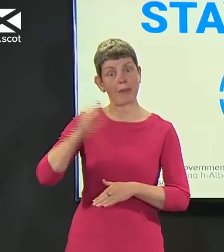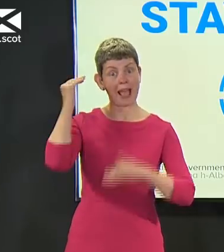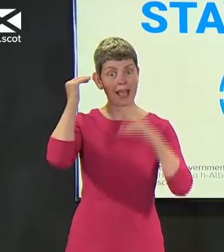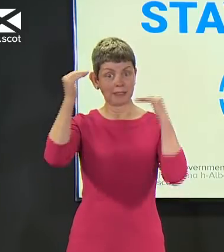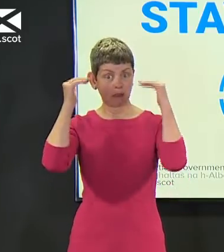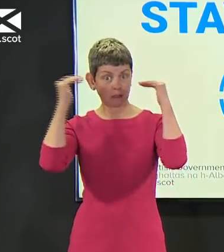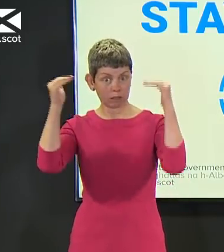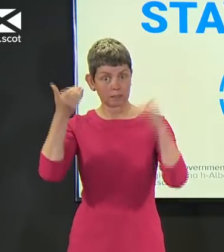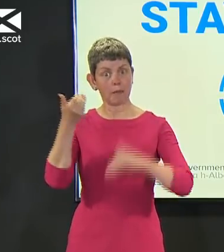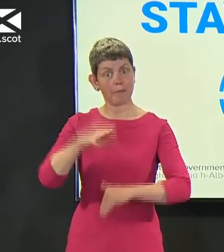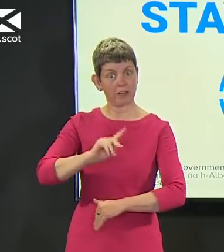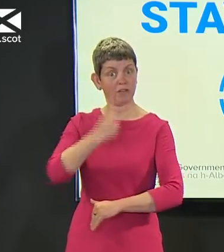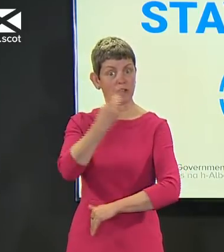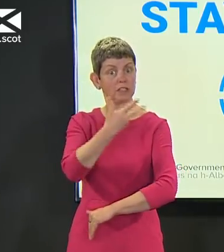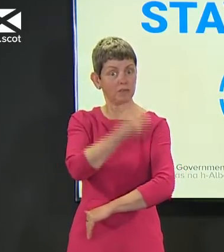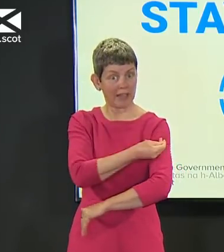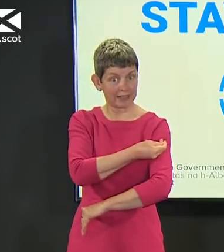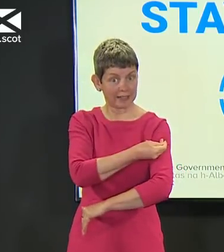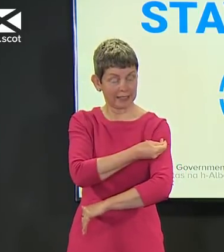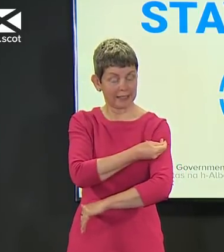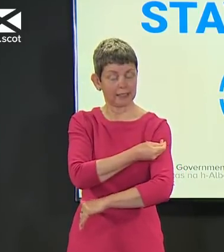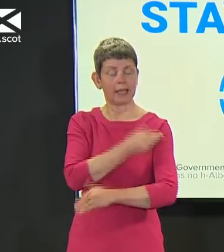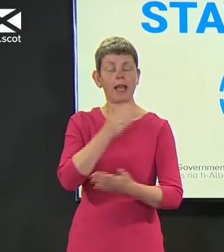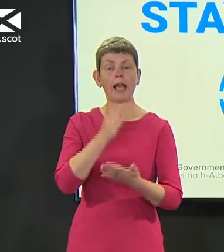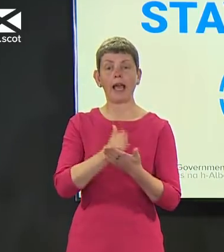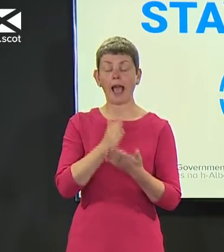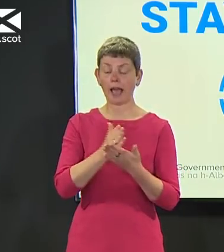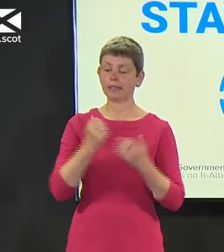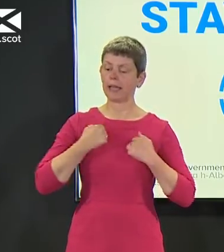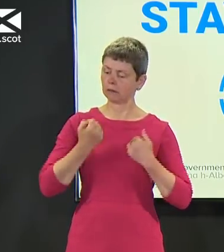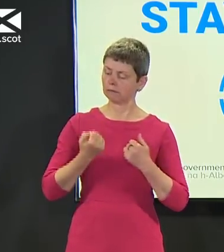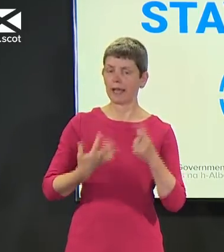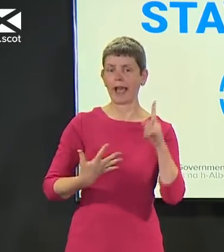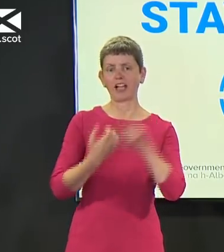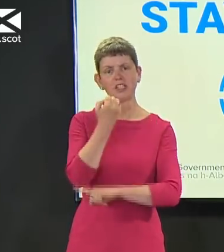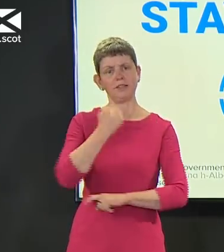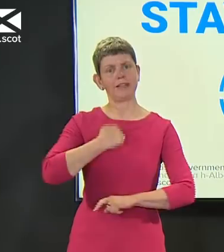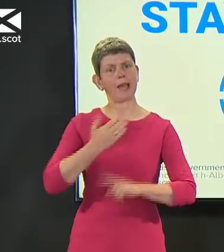our target of offering a first dose by the middle of this month to everyone over 50